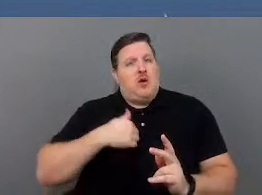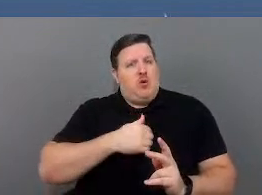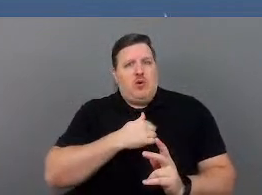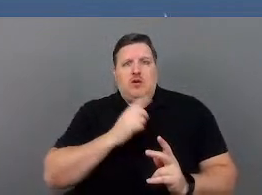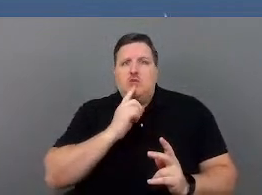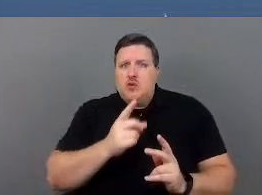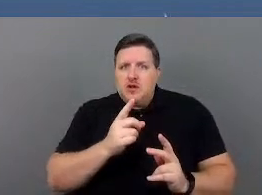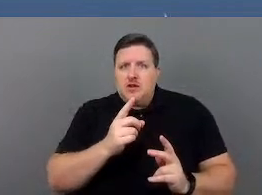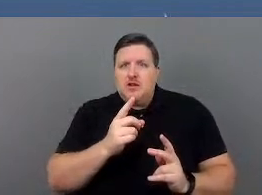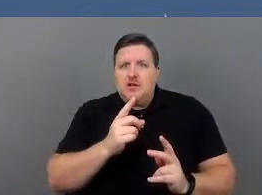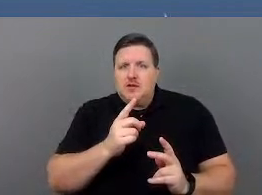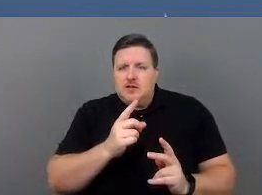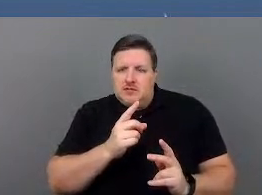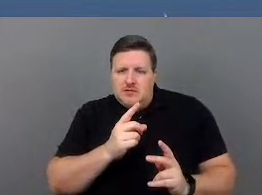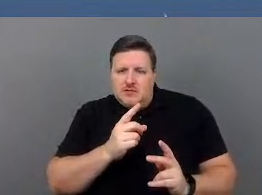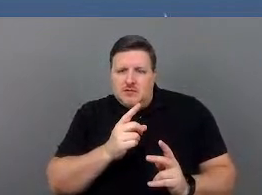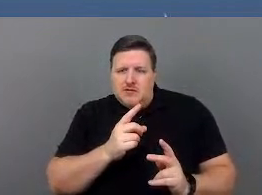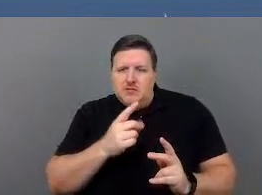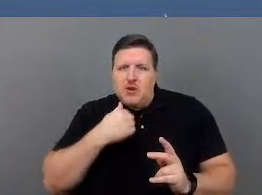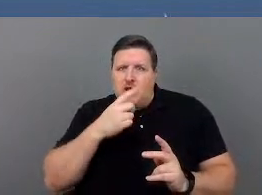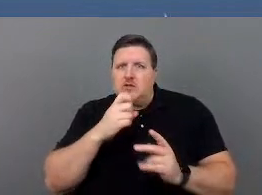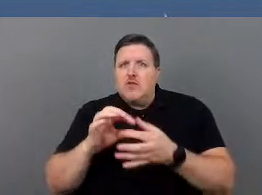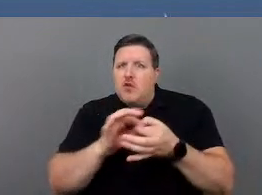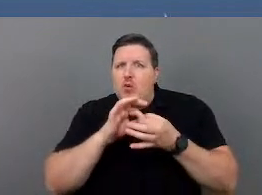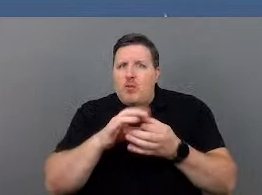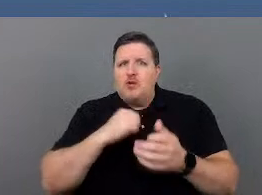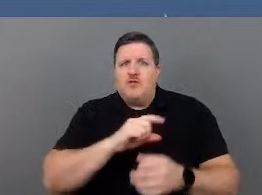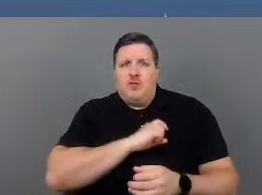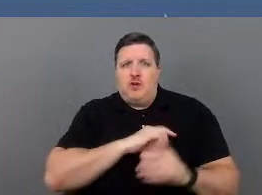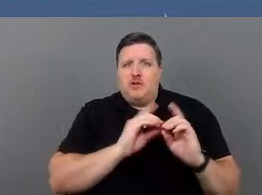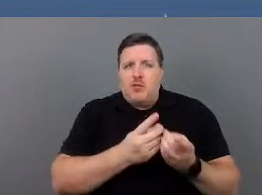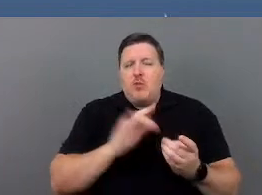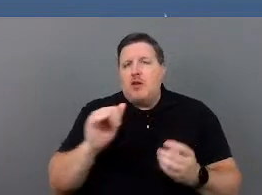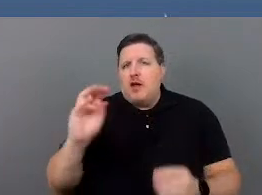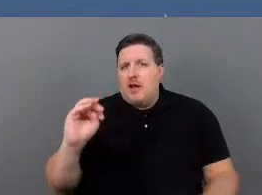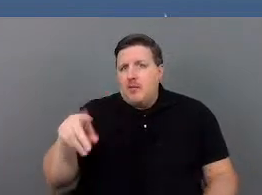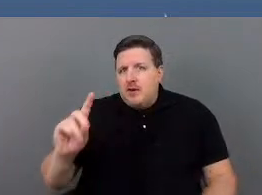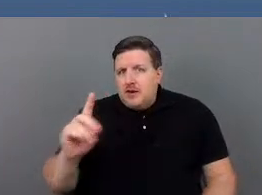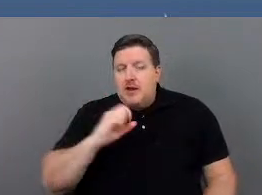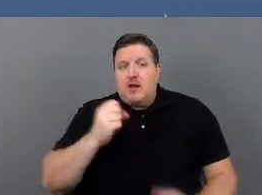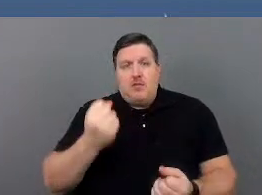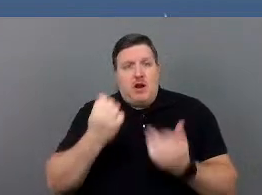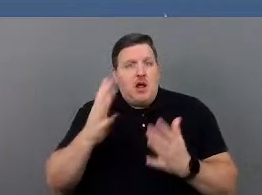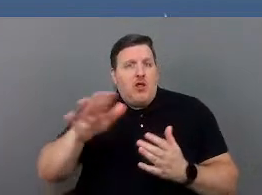WHILE I CAN'T SPEAK FOR THEM I HAVE ALSO HEARD VERY SIMILAR STORIES FROM MY LATIN AND BLACK ORGANIZING PARTNERS.